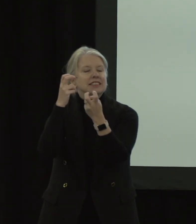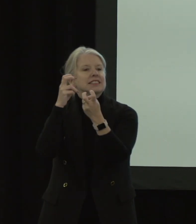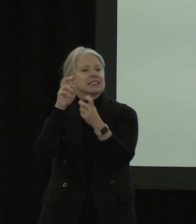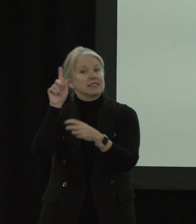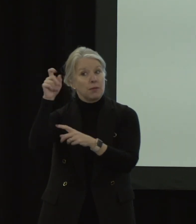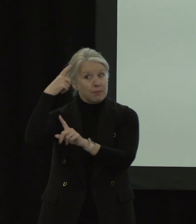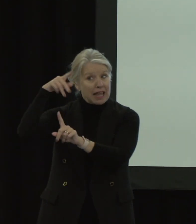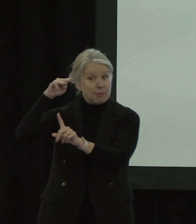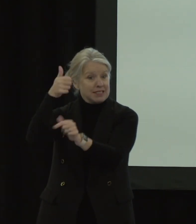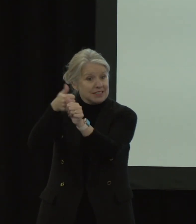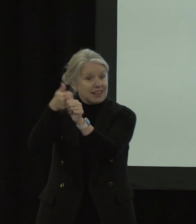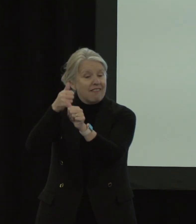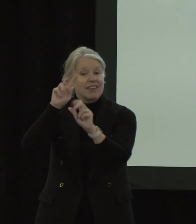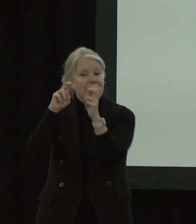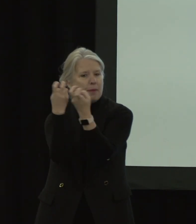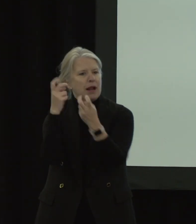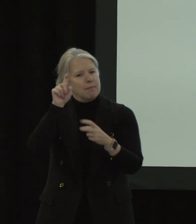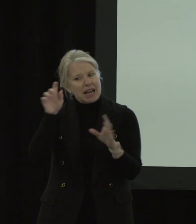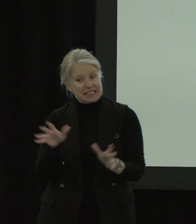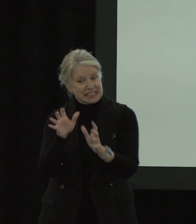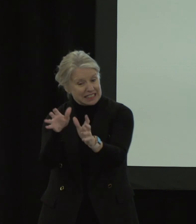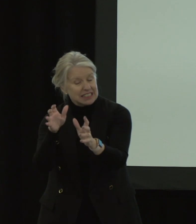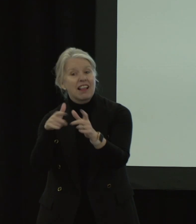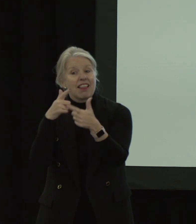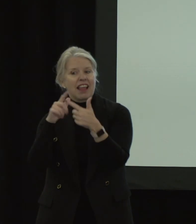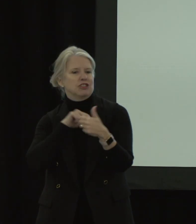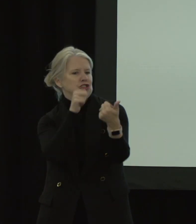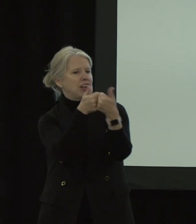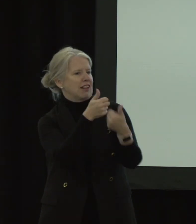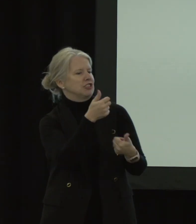himself. I reassure you that challenge tonight, that's something what needs to